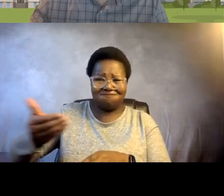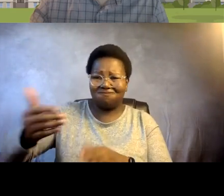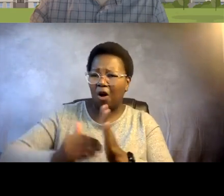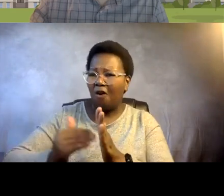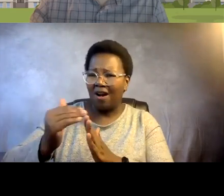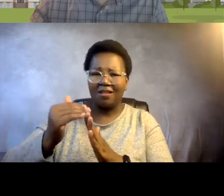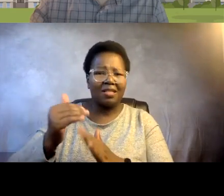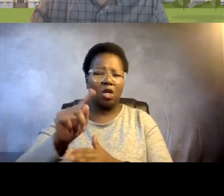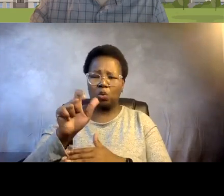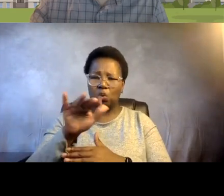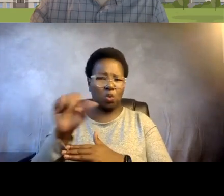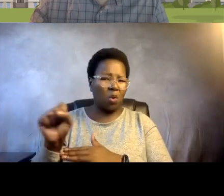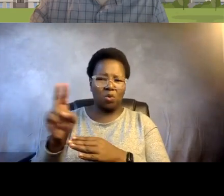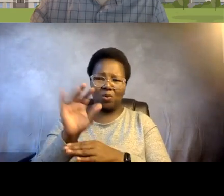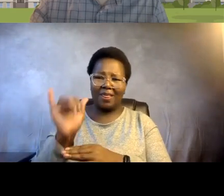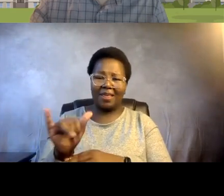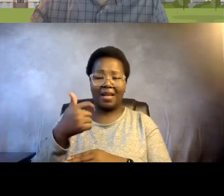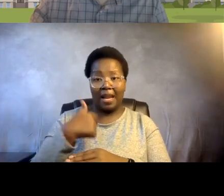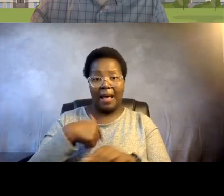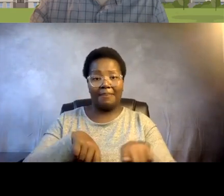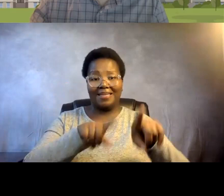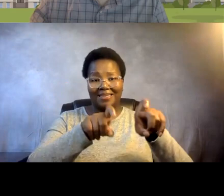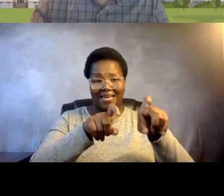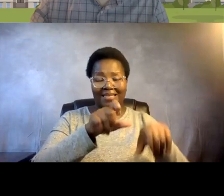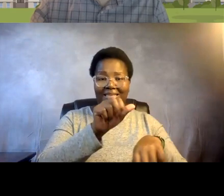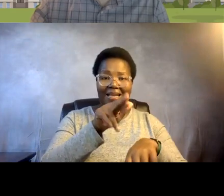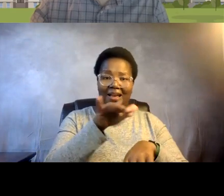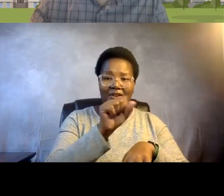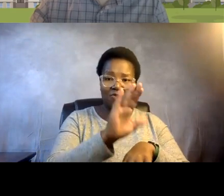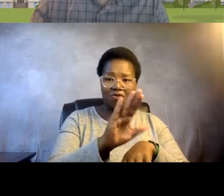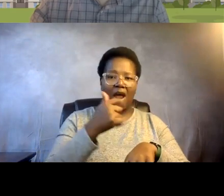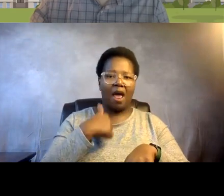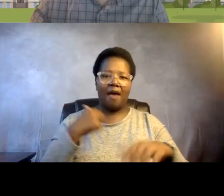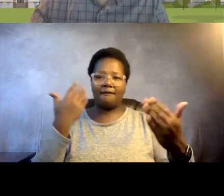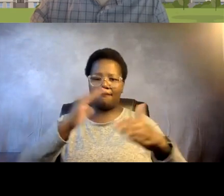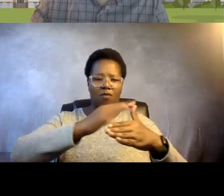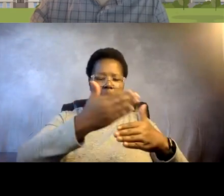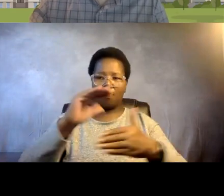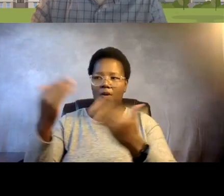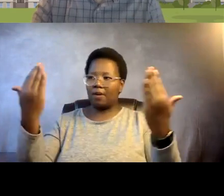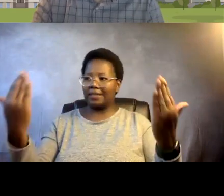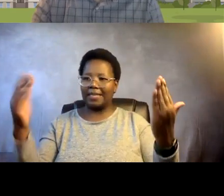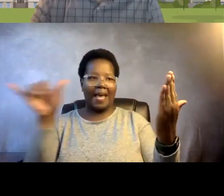that are especially heavy in ARIA I might have even two windows that run the same page, one is my